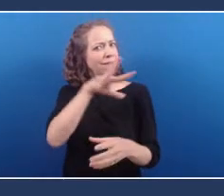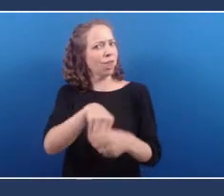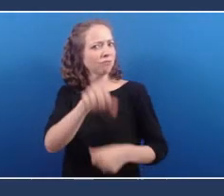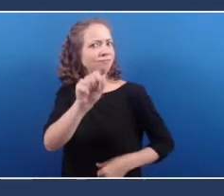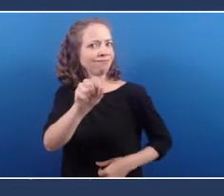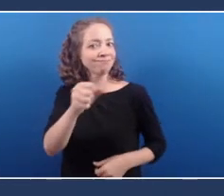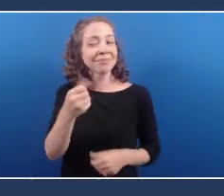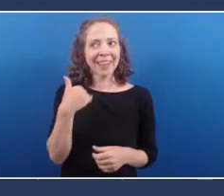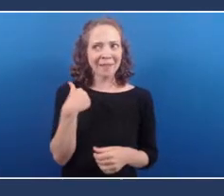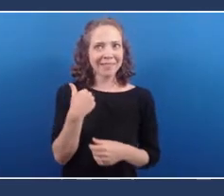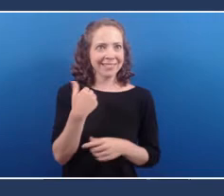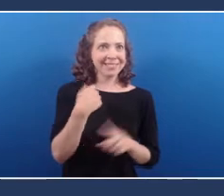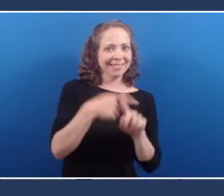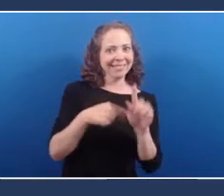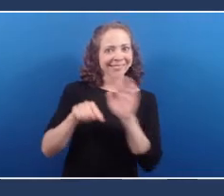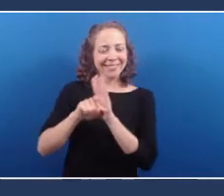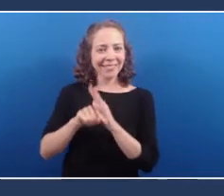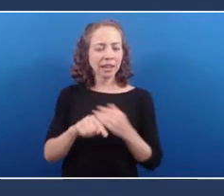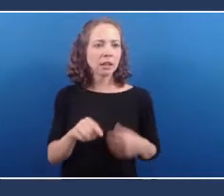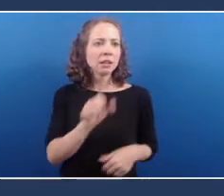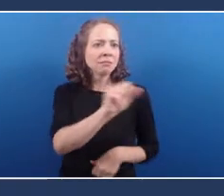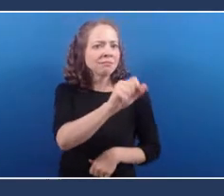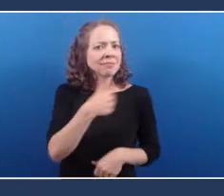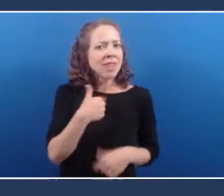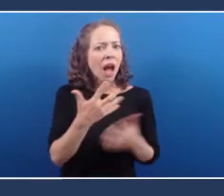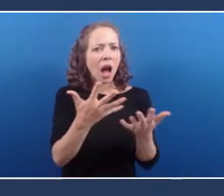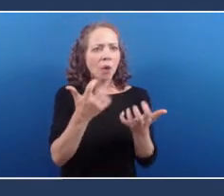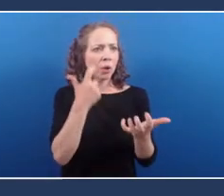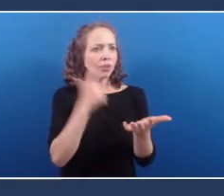on one hand, I do want to recognize that technology just